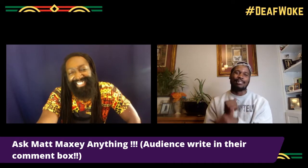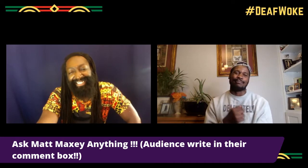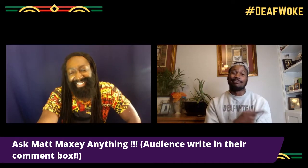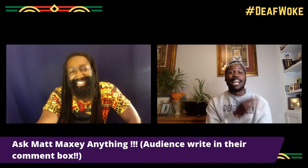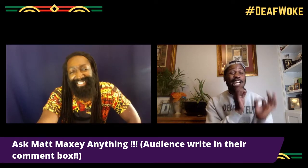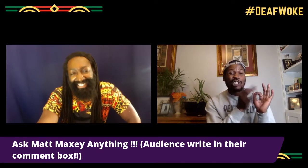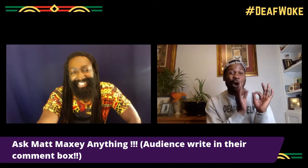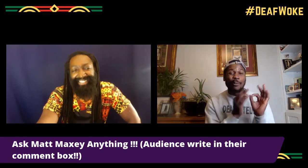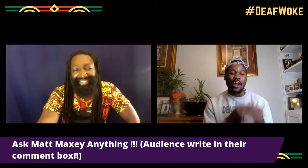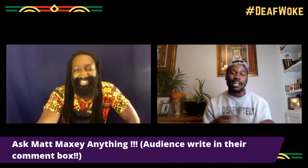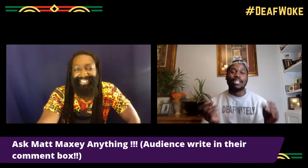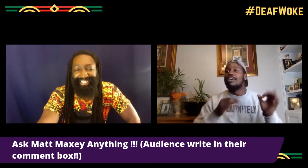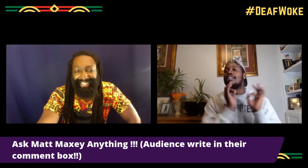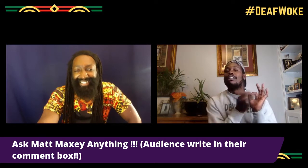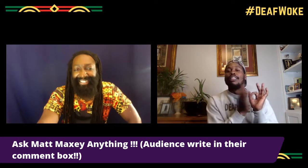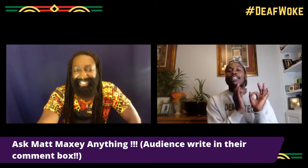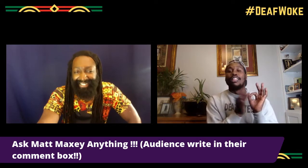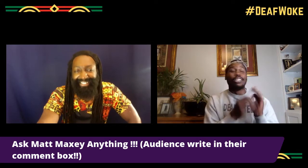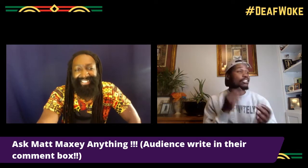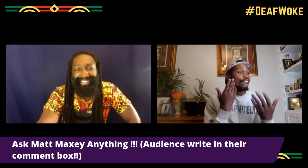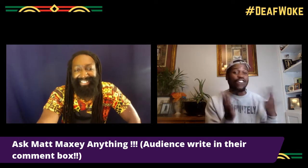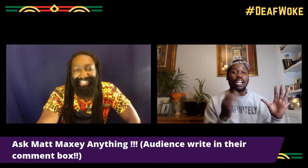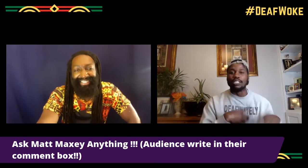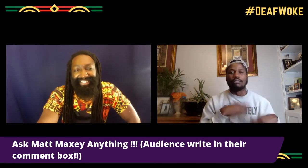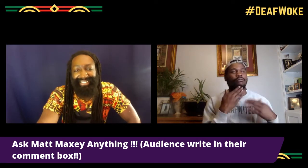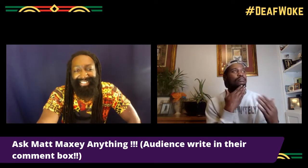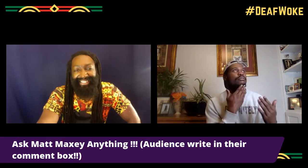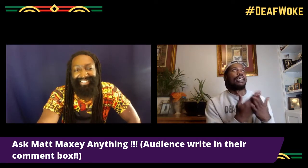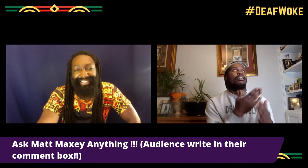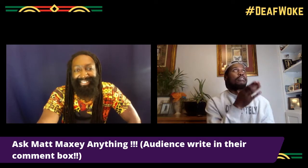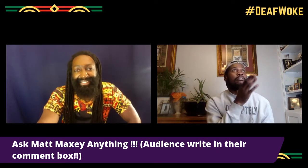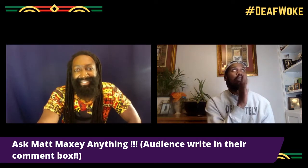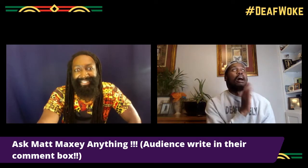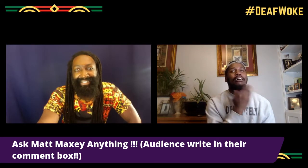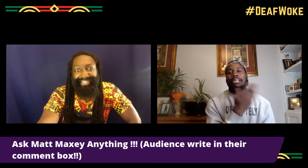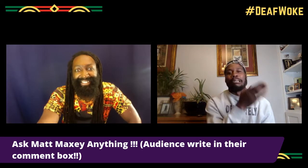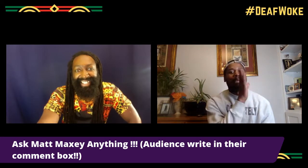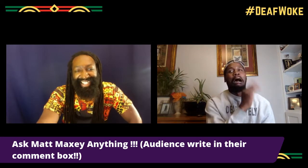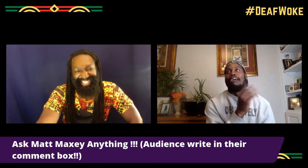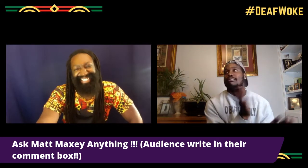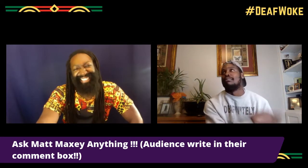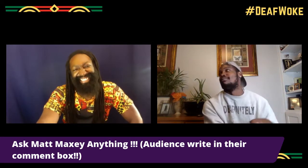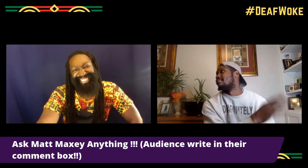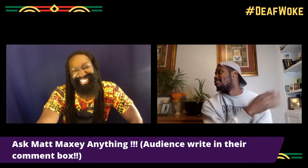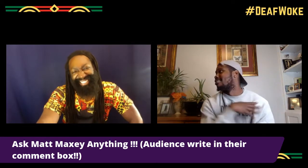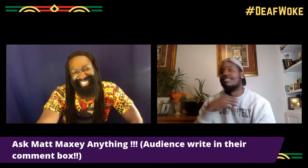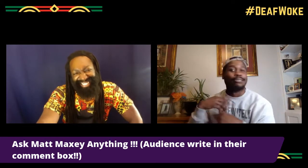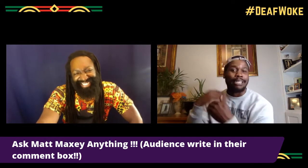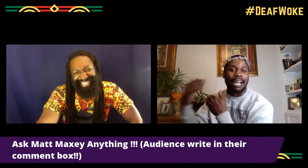it just warms my heart. Mm-hmm. Interpreting is just dull, Interpreting it's done,